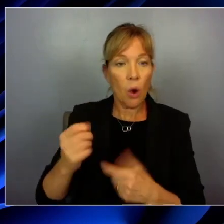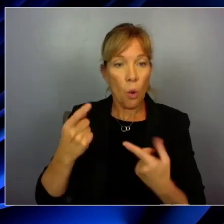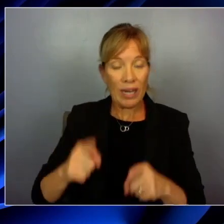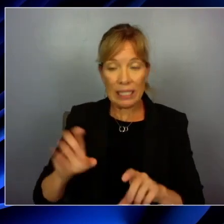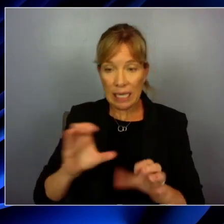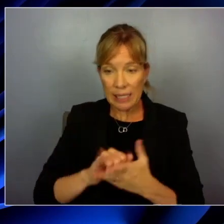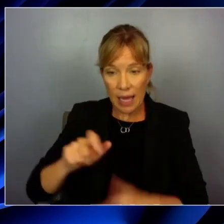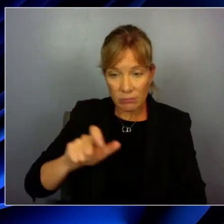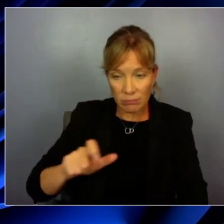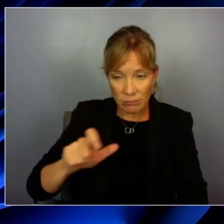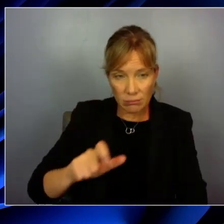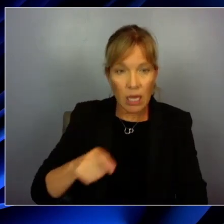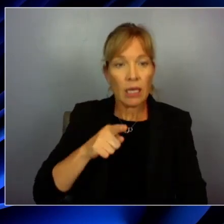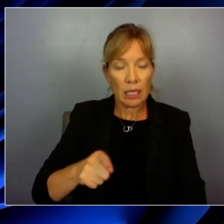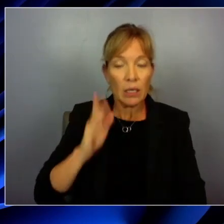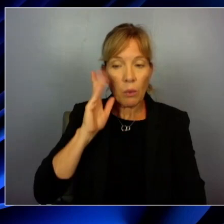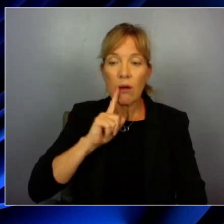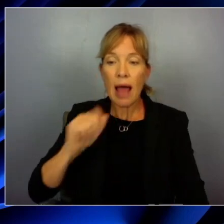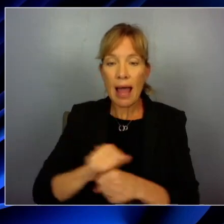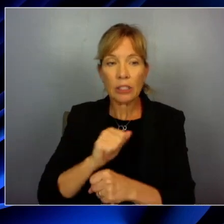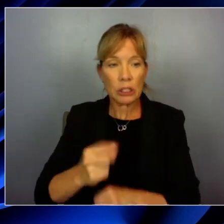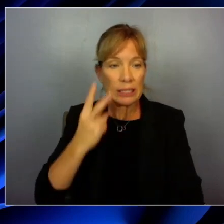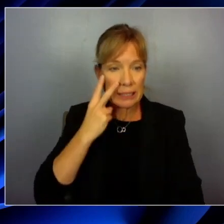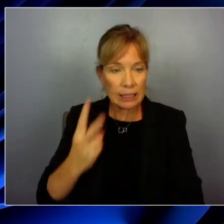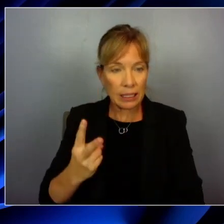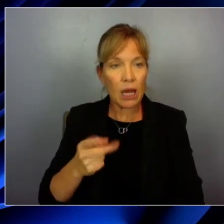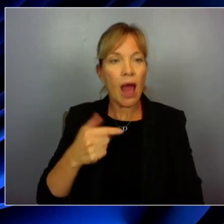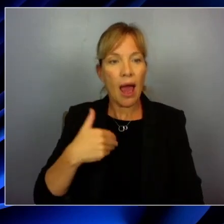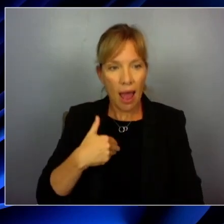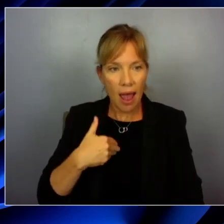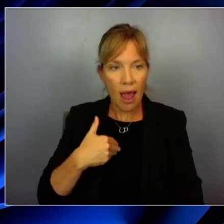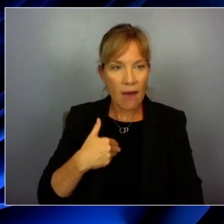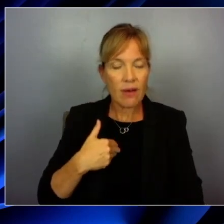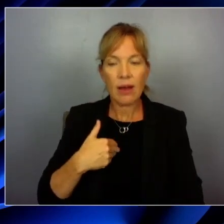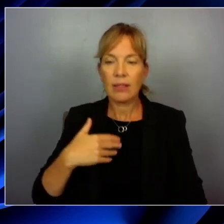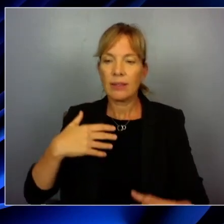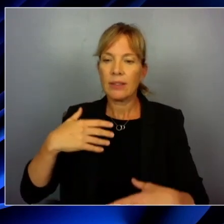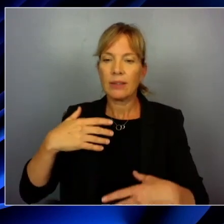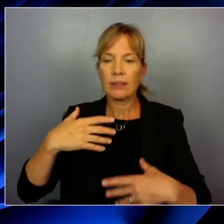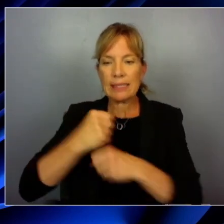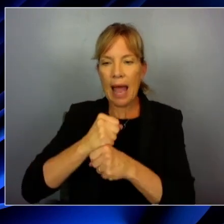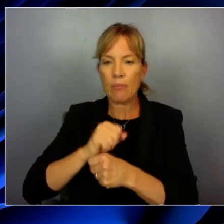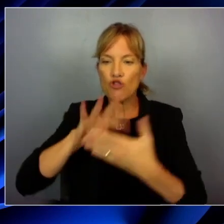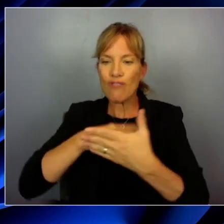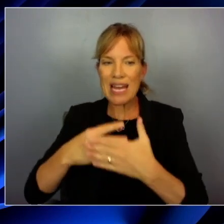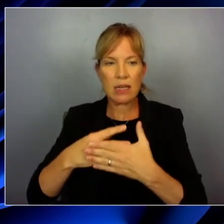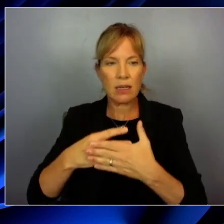he's going to actually see that there's a snap grid. Excuse me, snap group there.